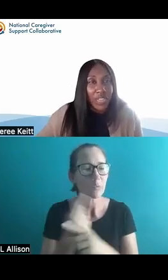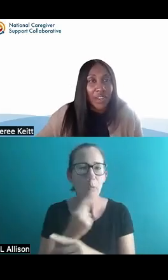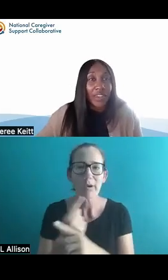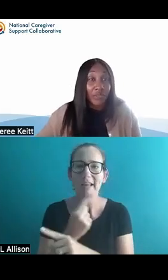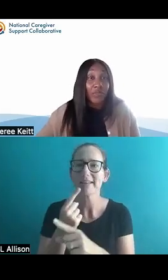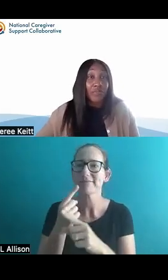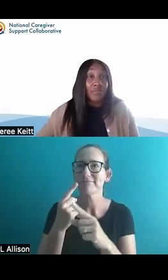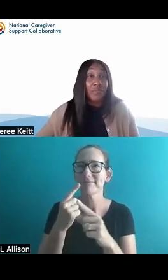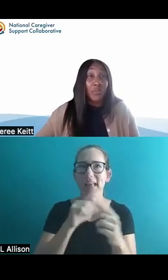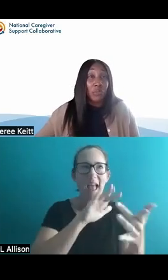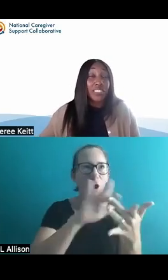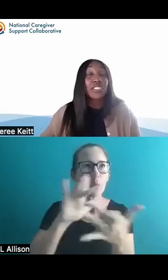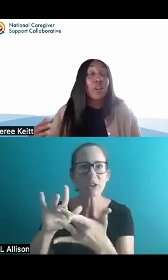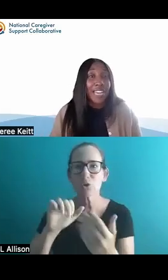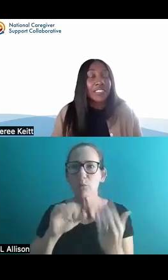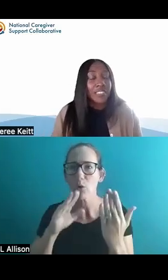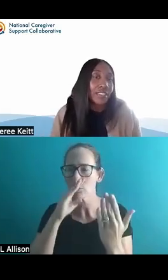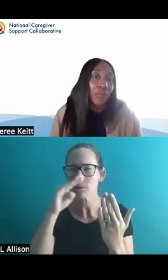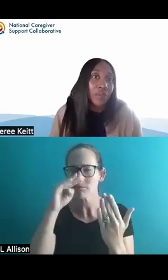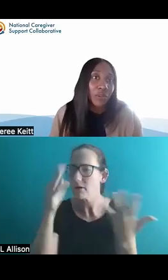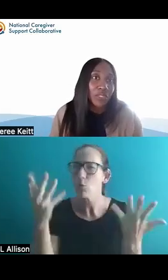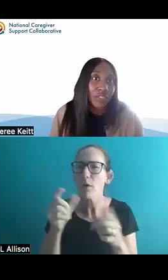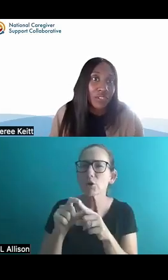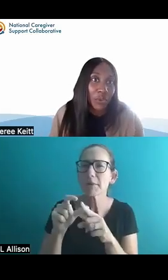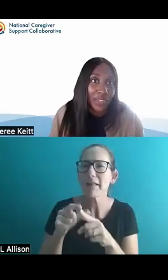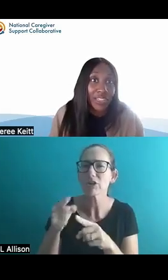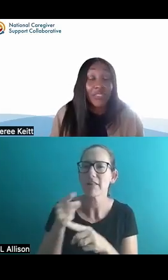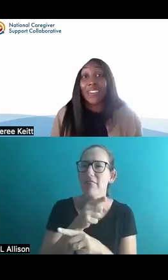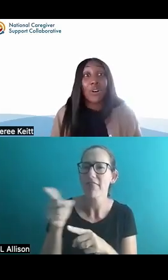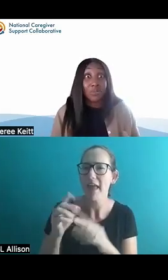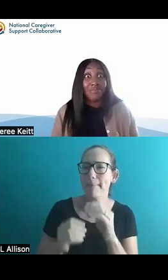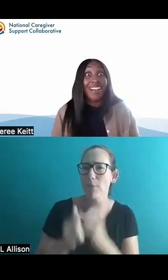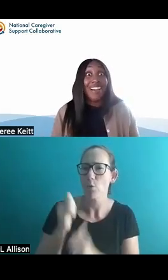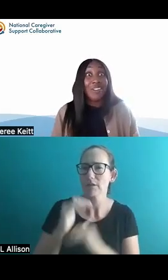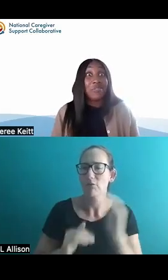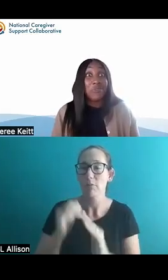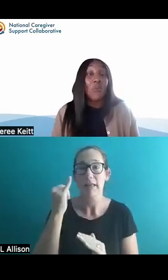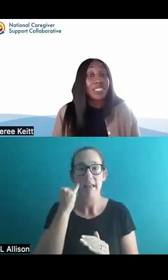and if what's the terminology that they would be most comfortable with, if they don't want to